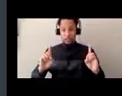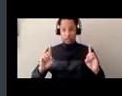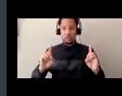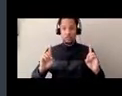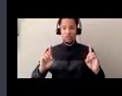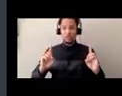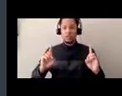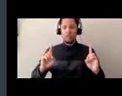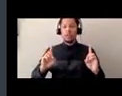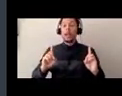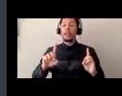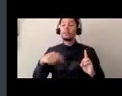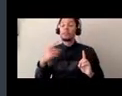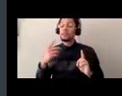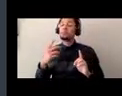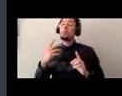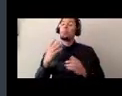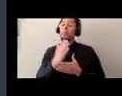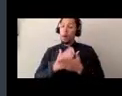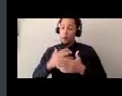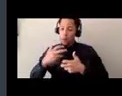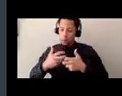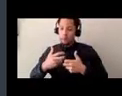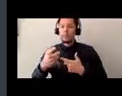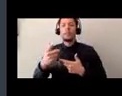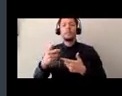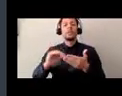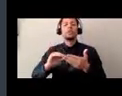college system needs adjustments.